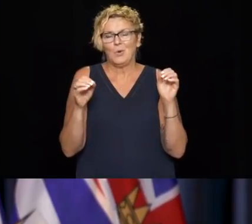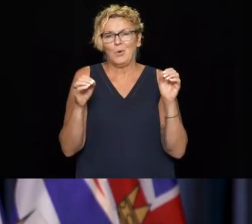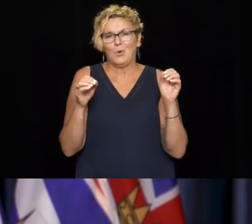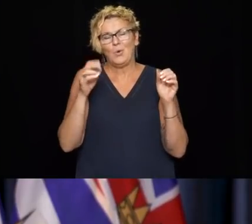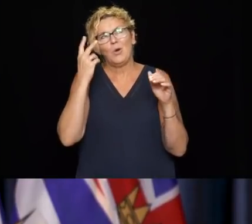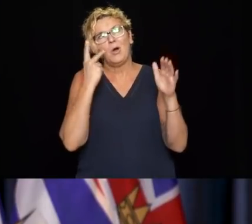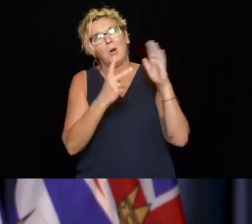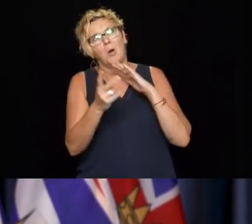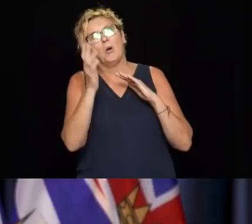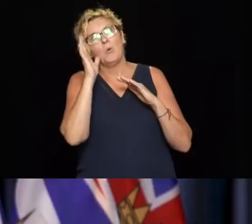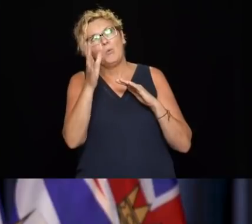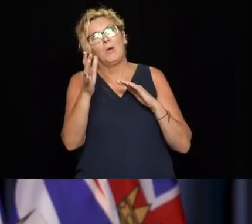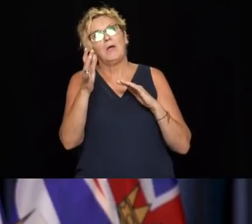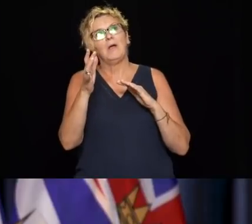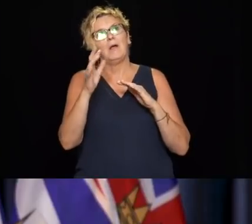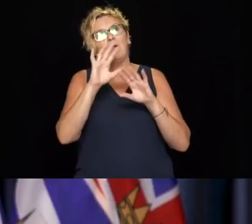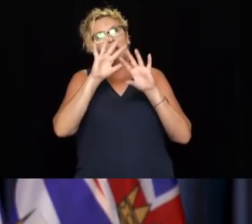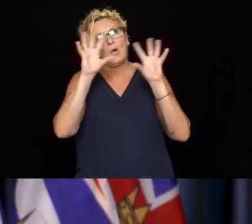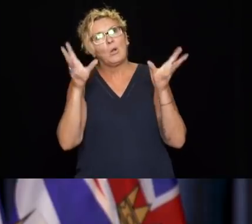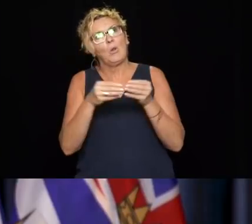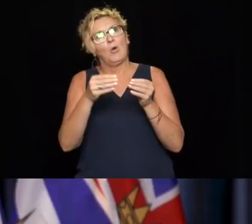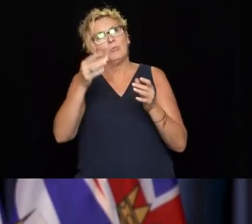relationship I had